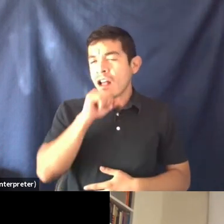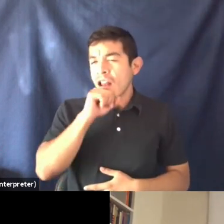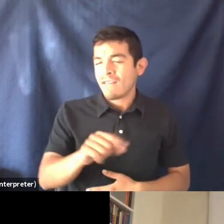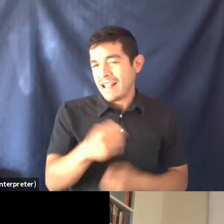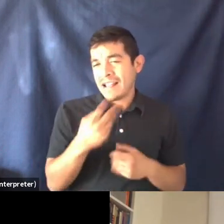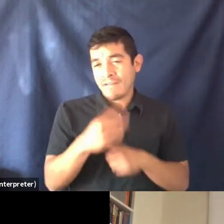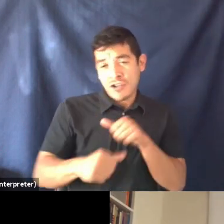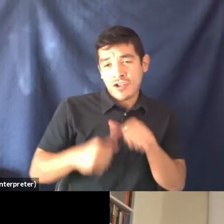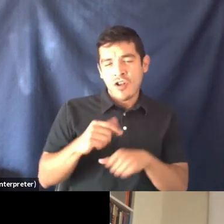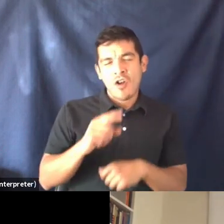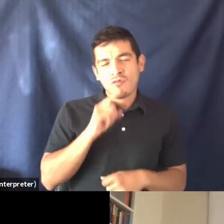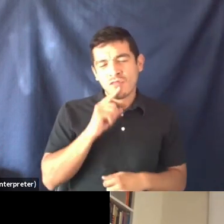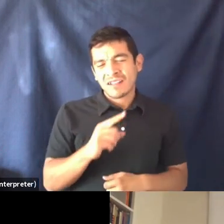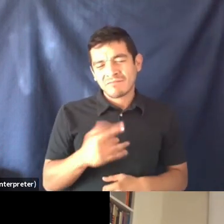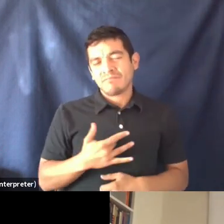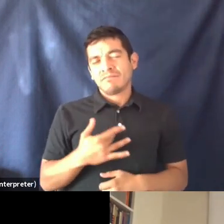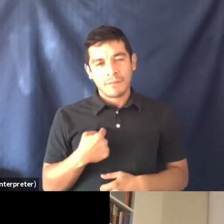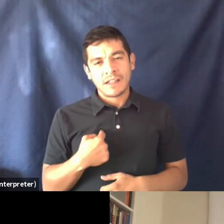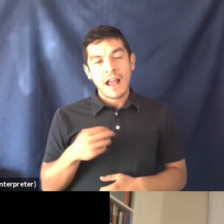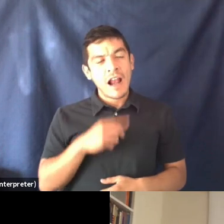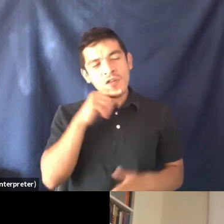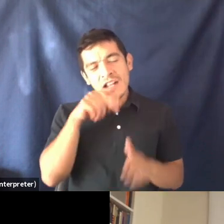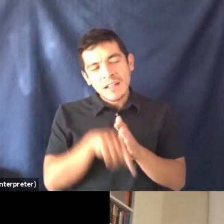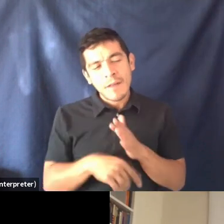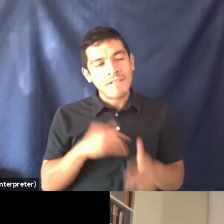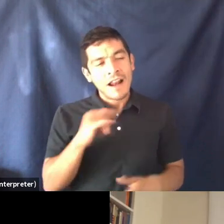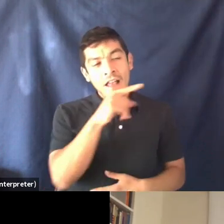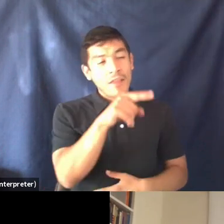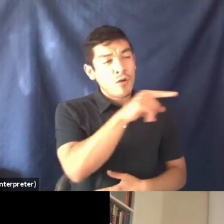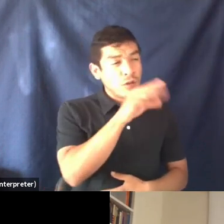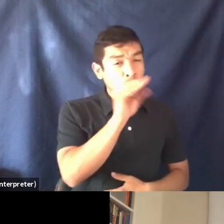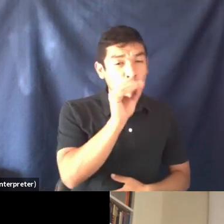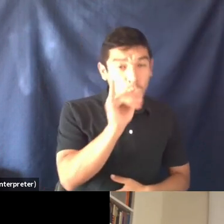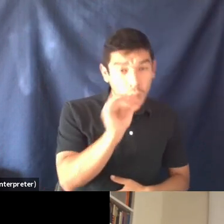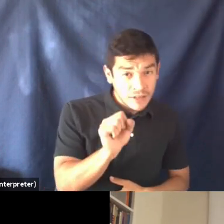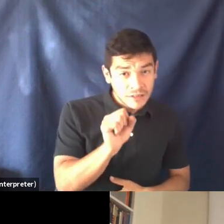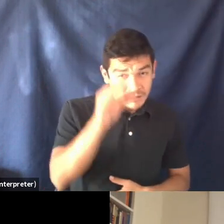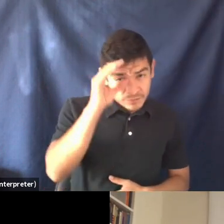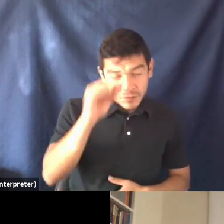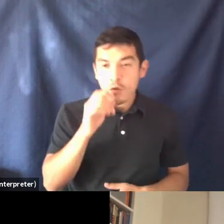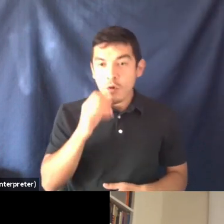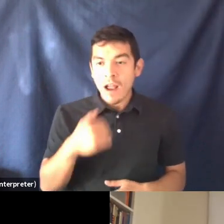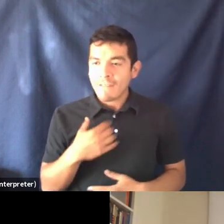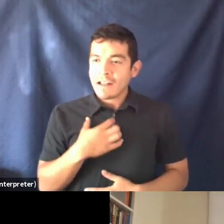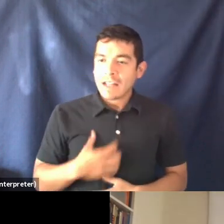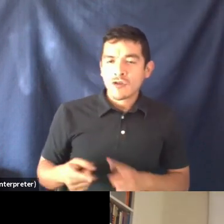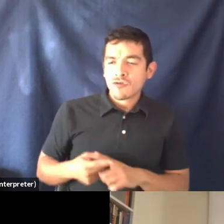And I deeply felt like these boys, they had such a desire to acquire dogs and puppies and take care of other beings,